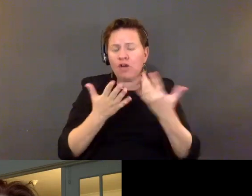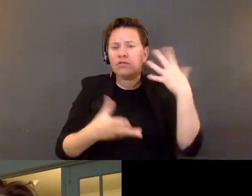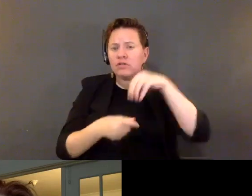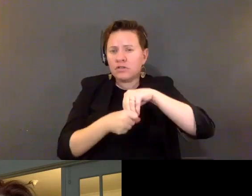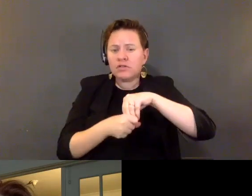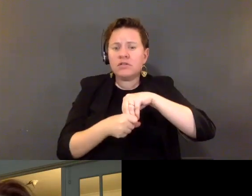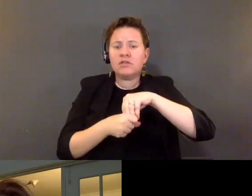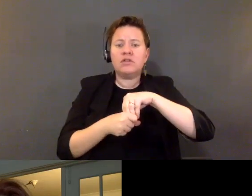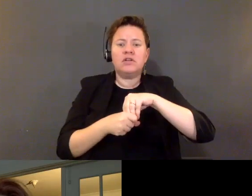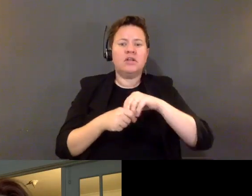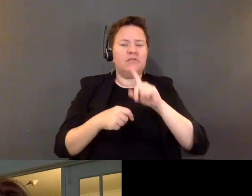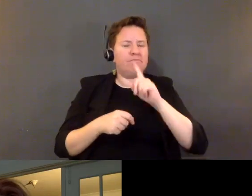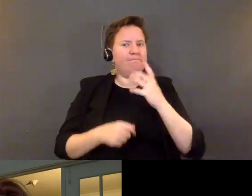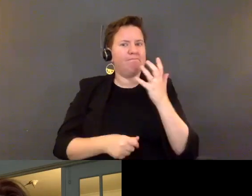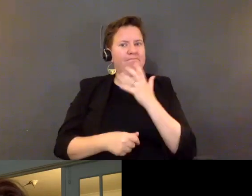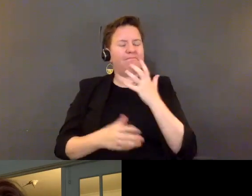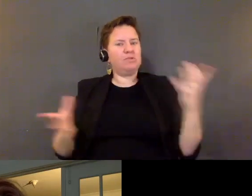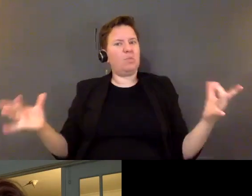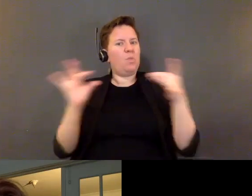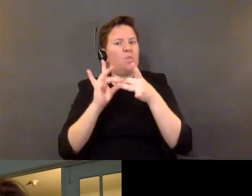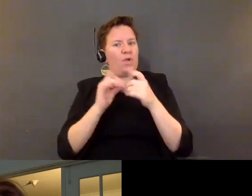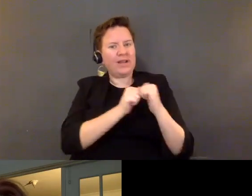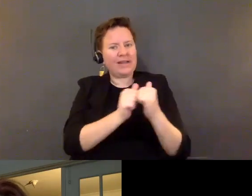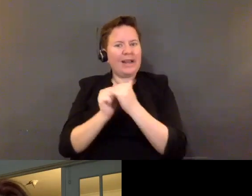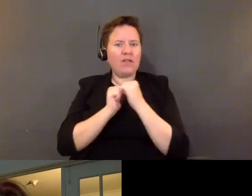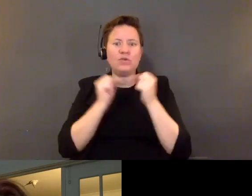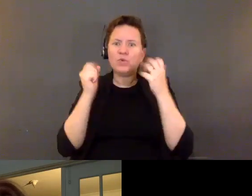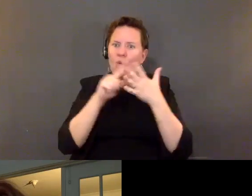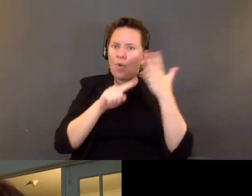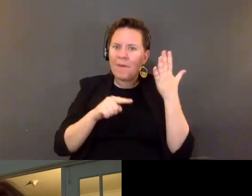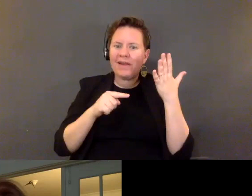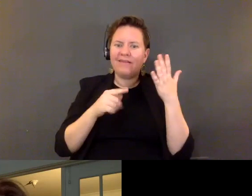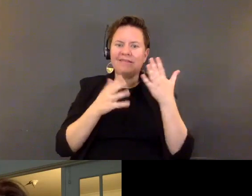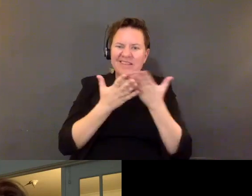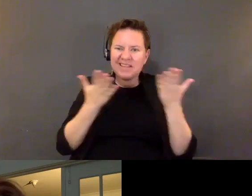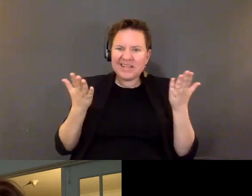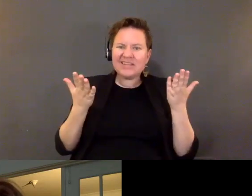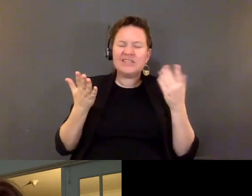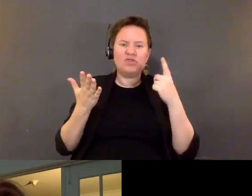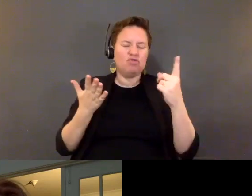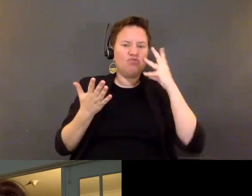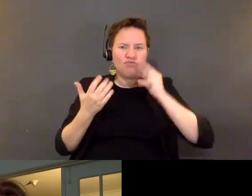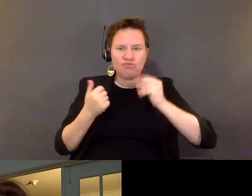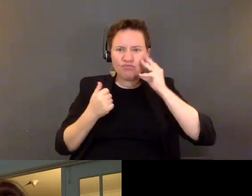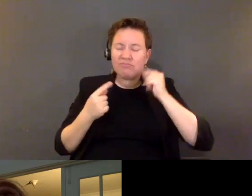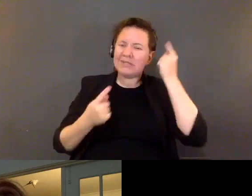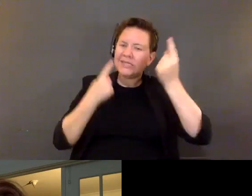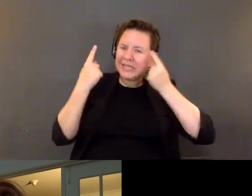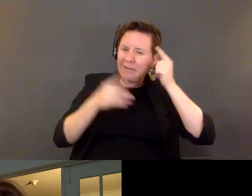it just seems to bring together so many things that you've been thinking about for so many years